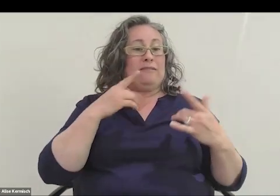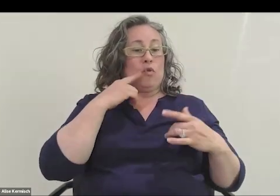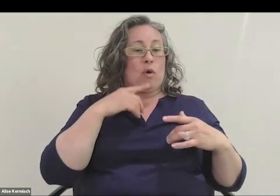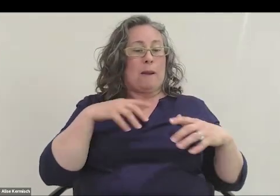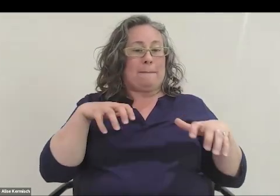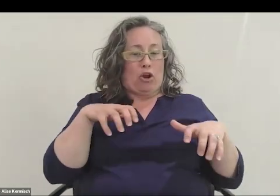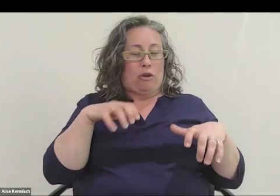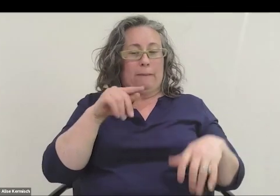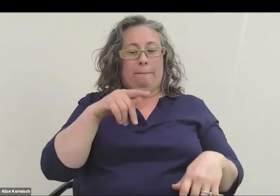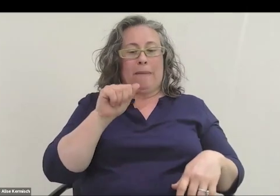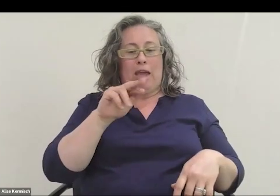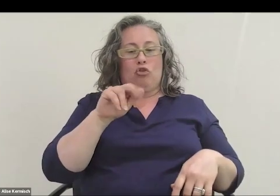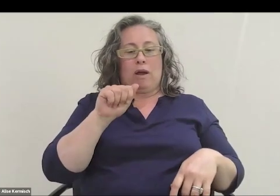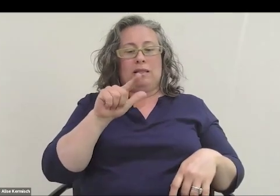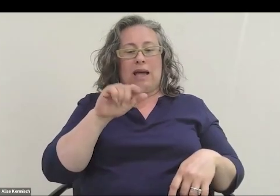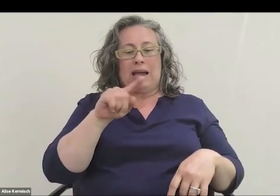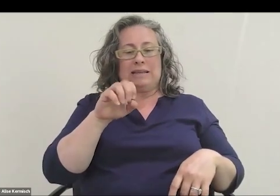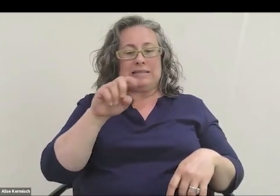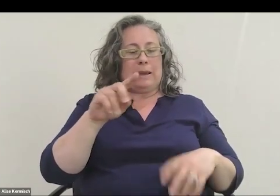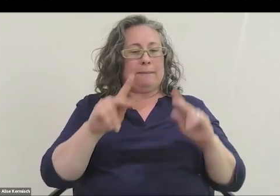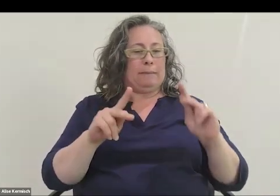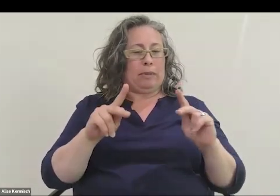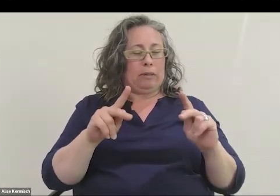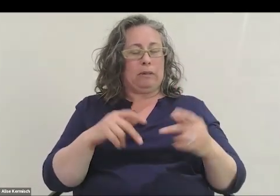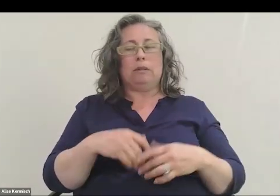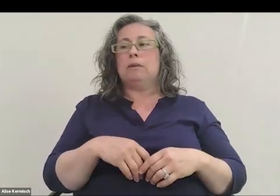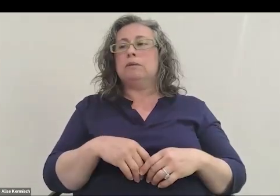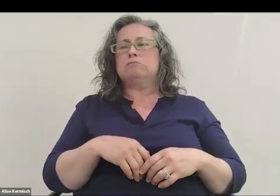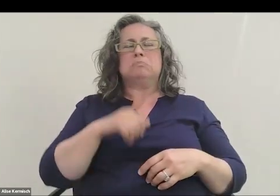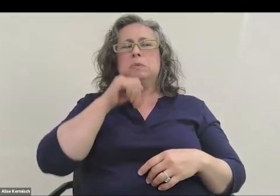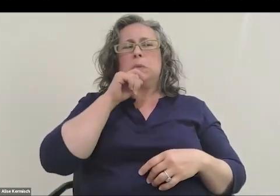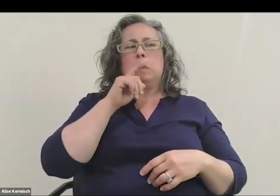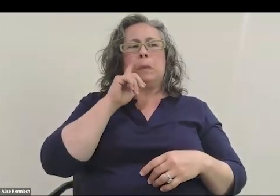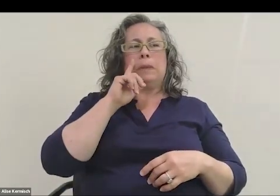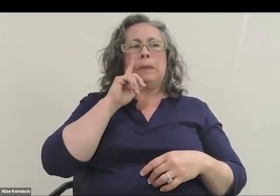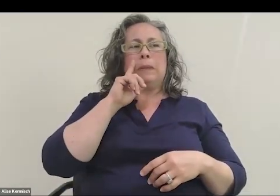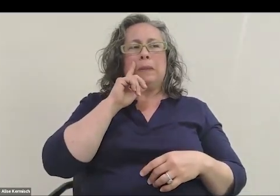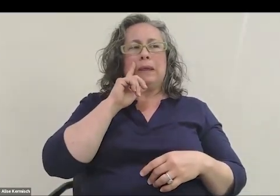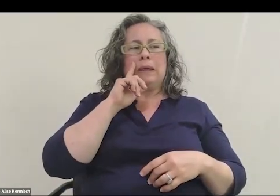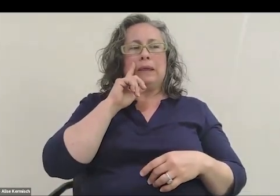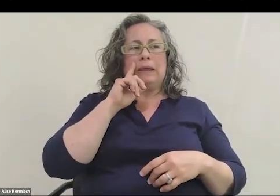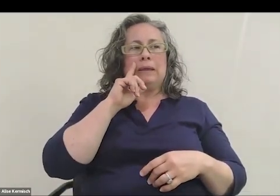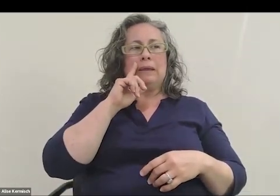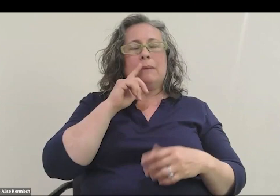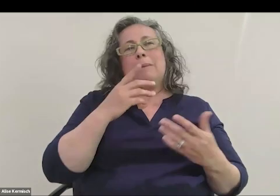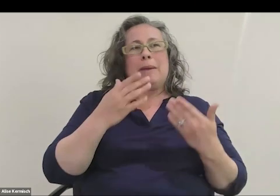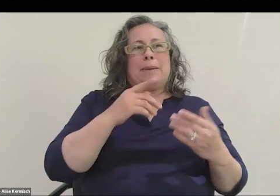You can drop in on other people's events, too. I don't think people can figure out whether I was a vendor trying to sell them something, which is the other contingent